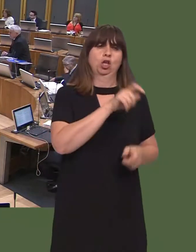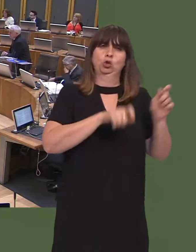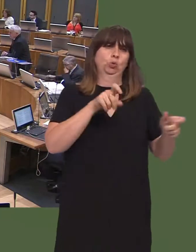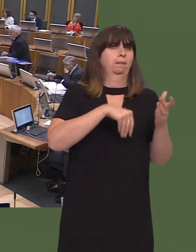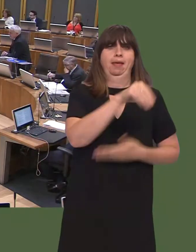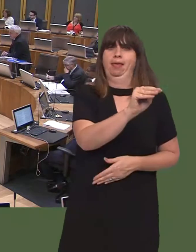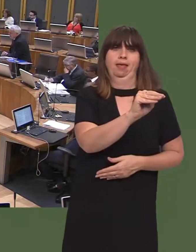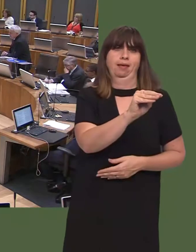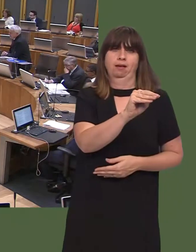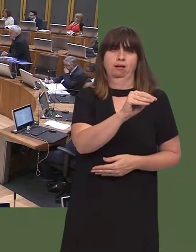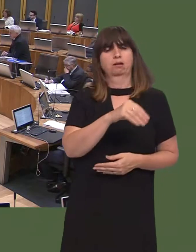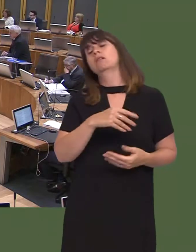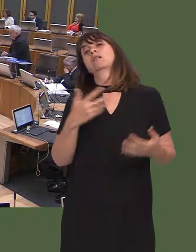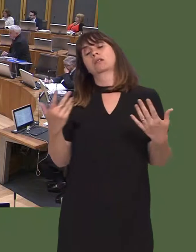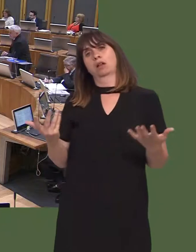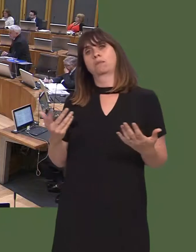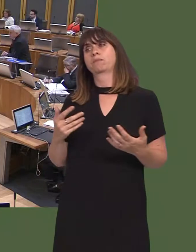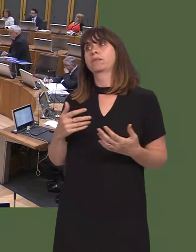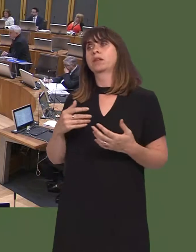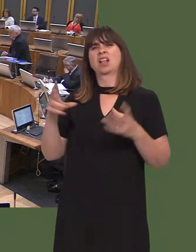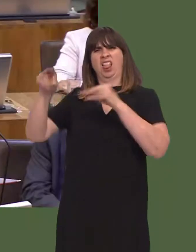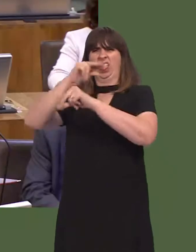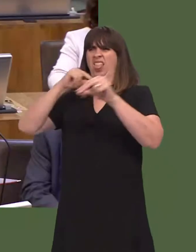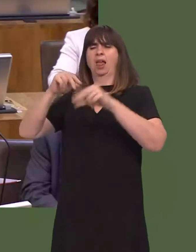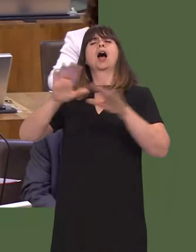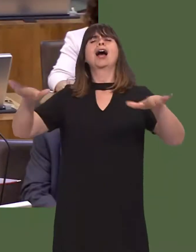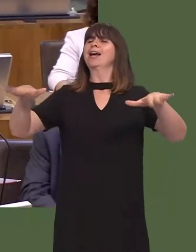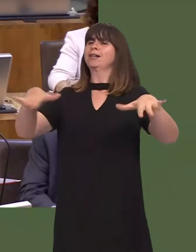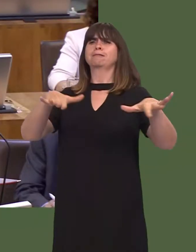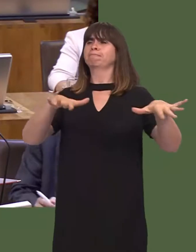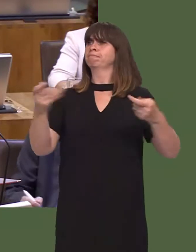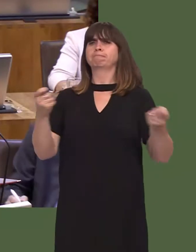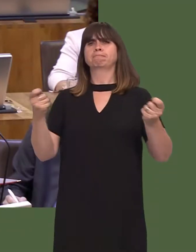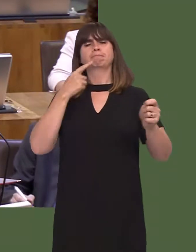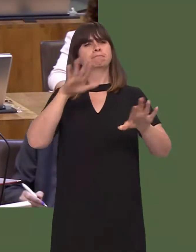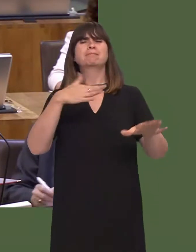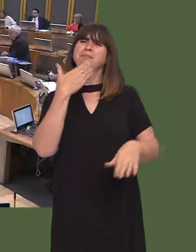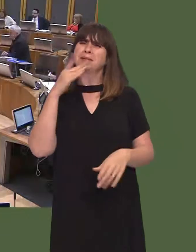Leanne Wood: Now, I noteó[Interruption.]óthat the announcement was made during the summer holidaysó Y Llywydd / The Llywydd: Can we allow the